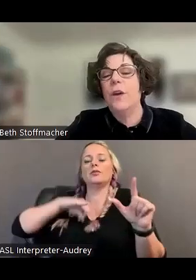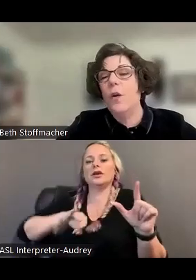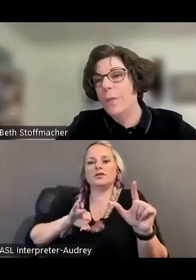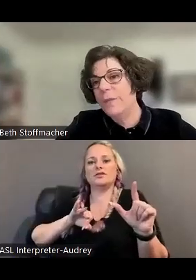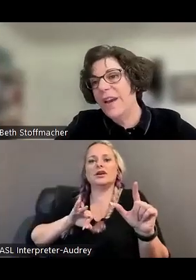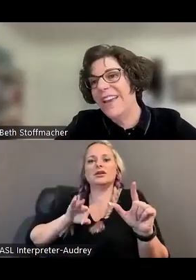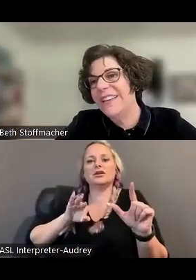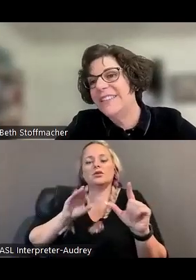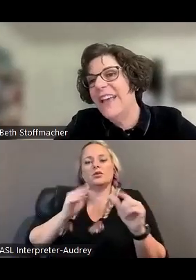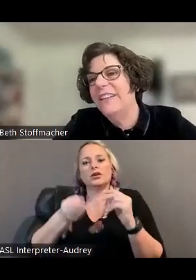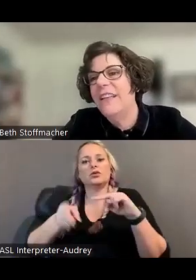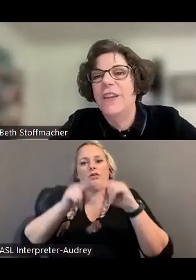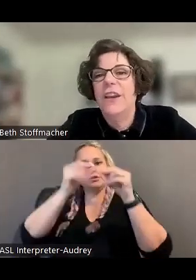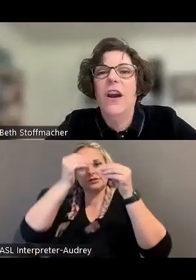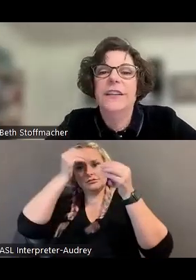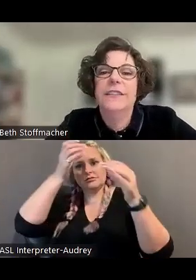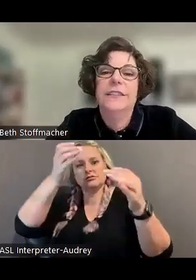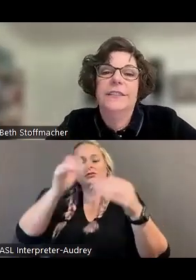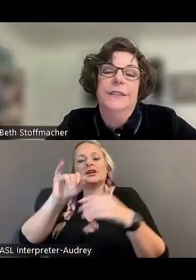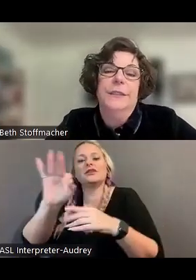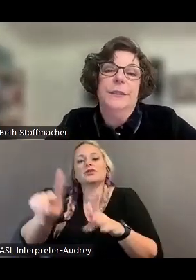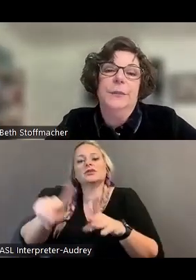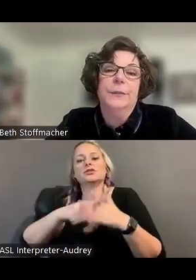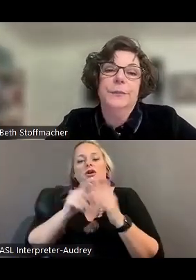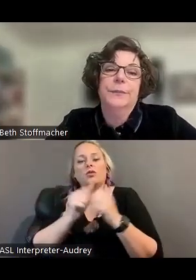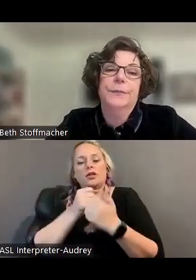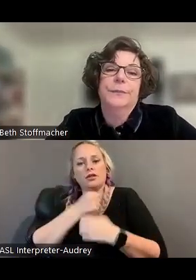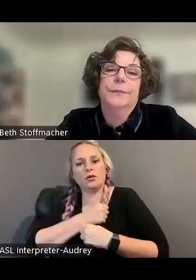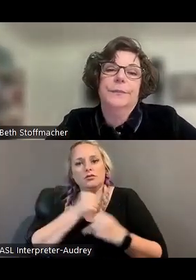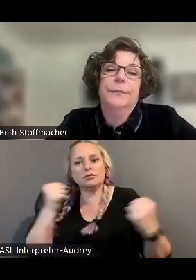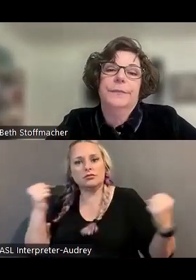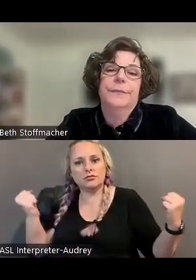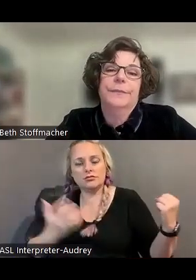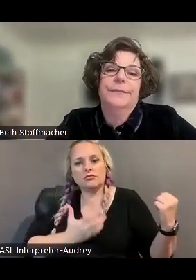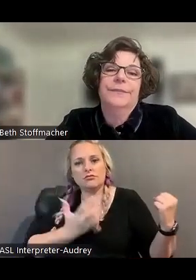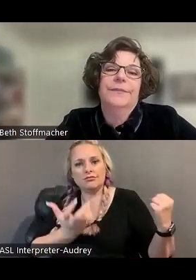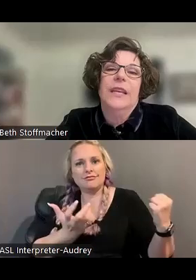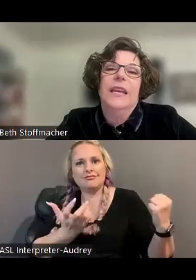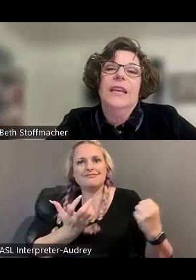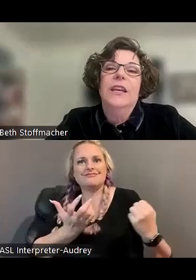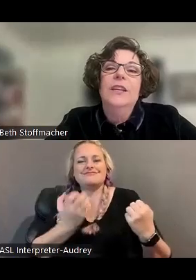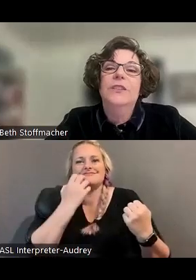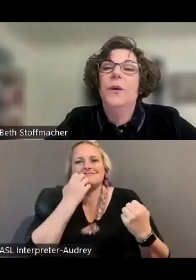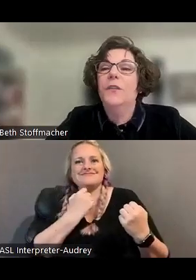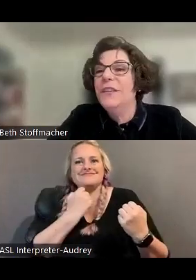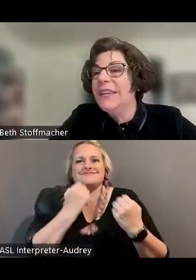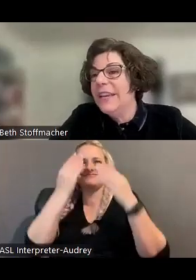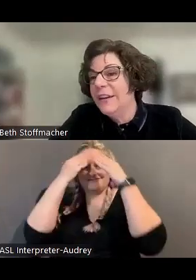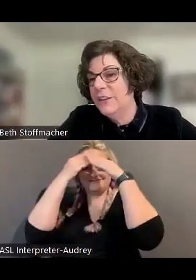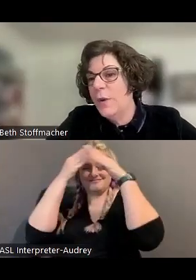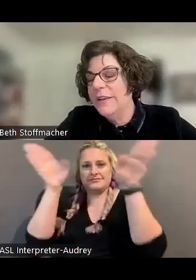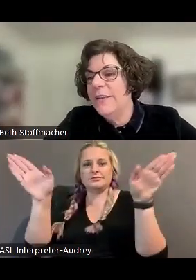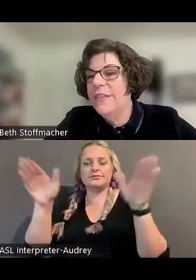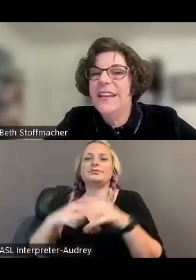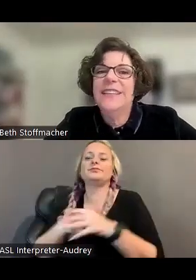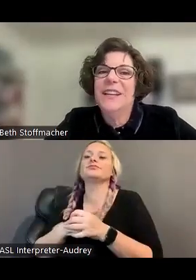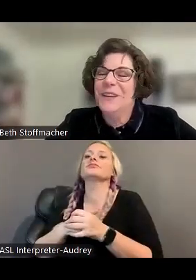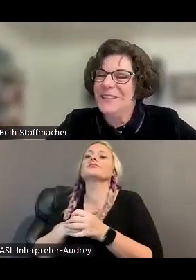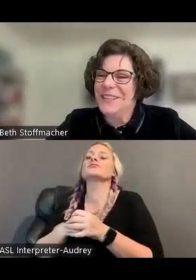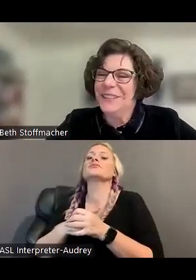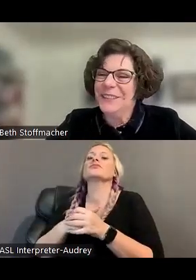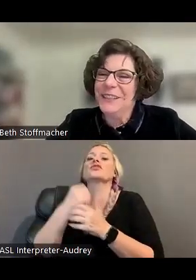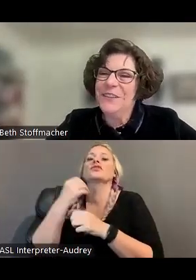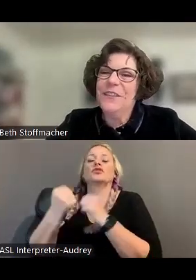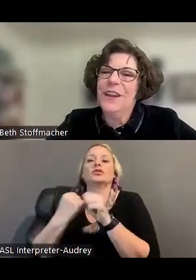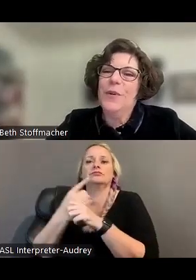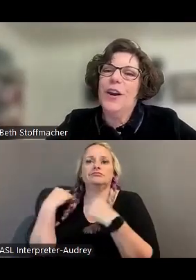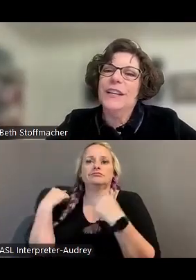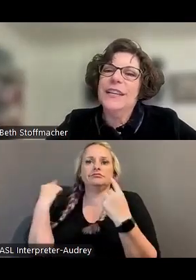open mind and a loving heart. So over the years, one of the things that we did learn from artists